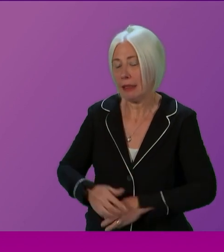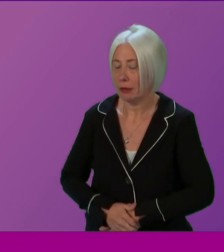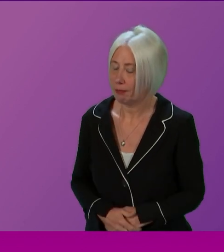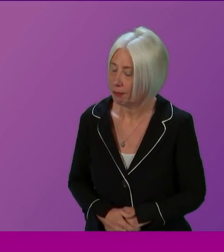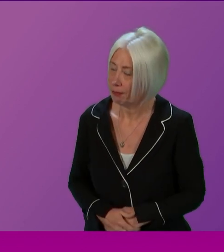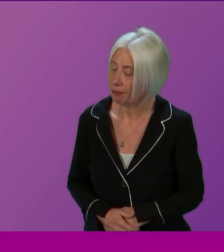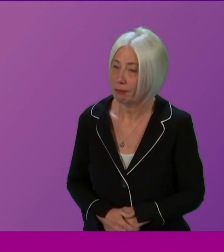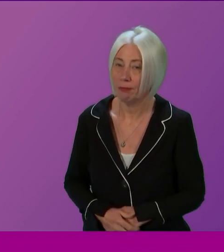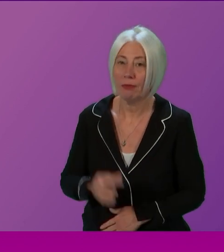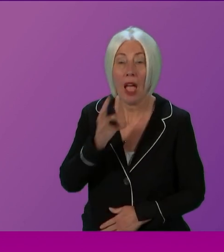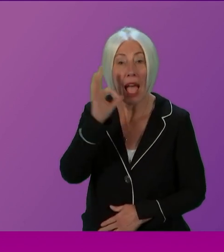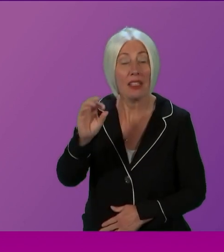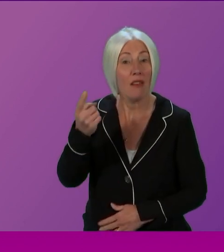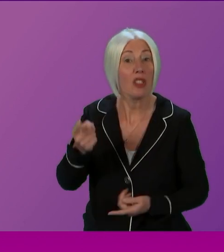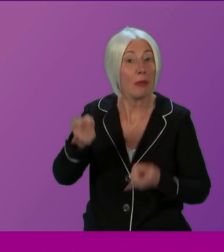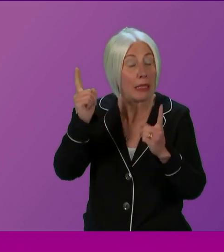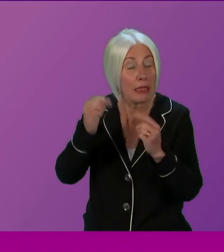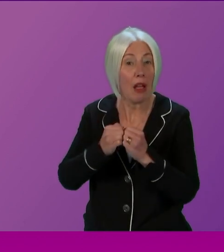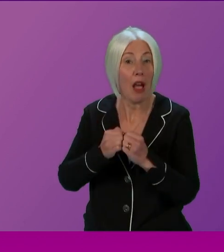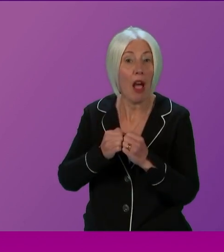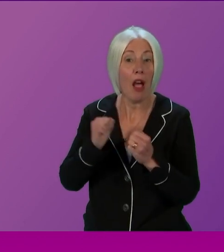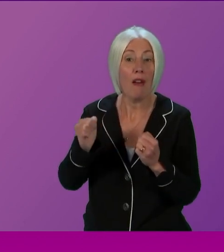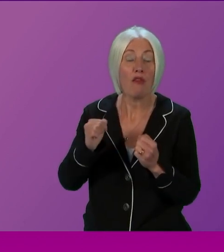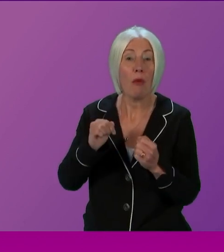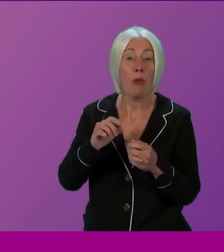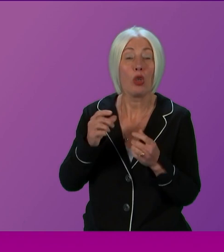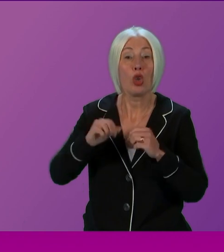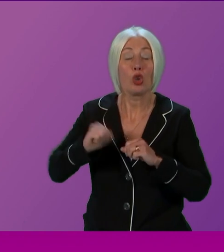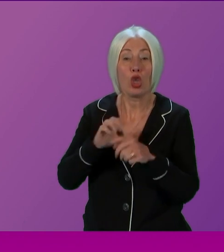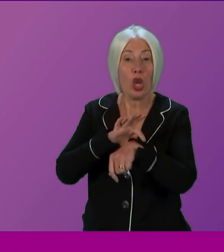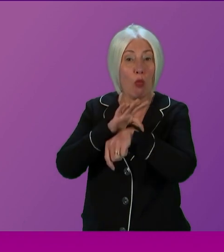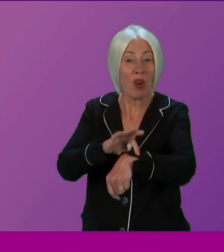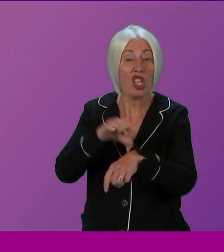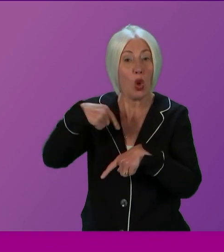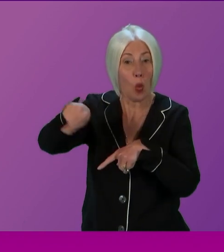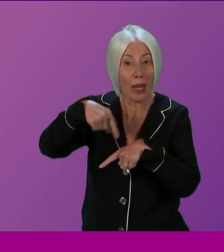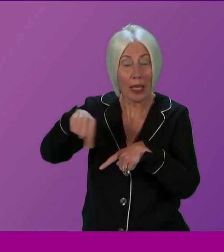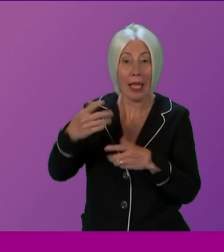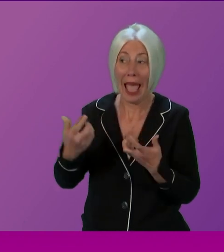To ask the First Minister, in light of Scottish apprenticeship week this week, how the Scottish Government is supporting people into apprenticeships.